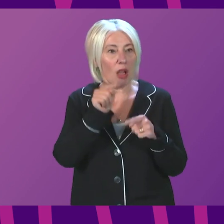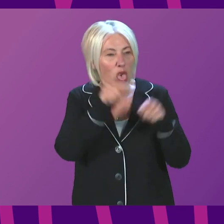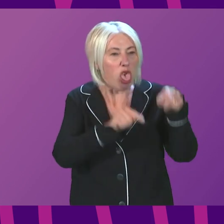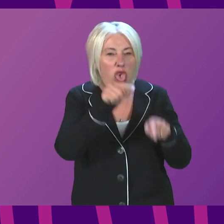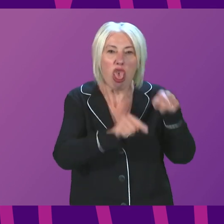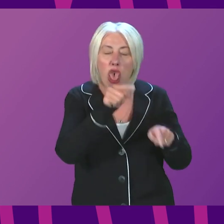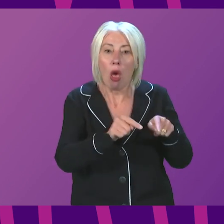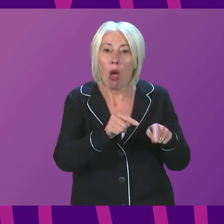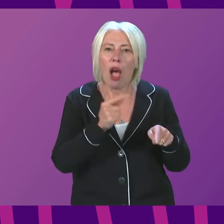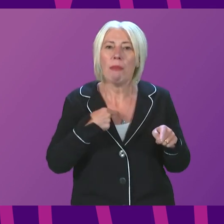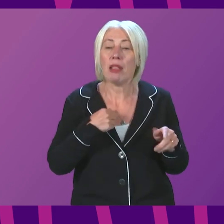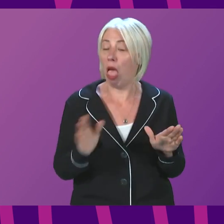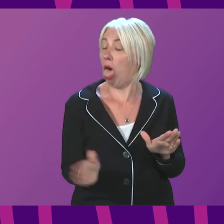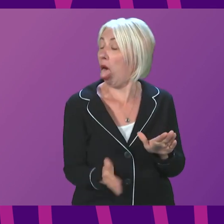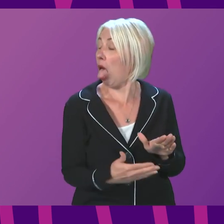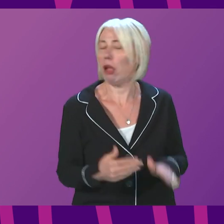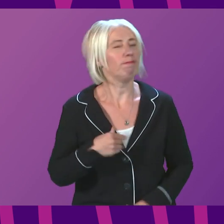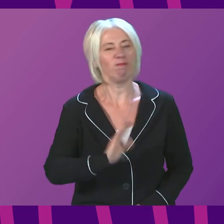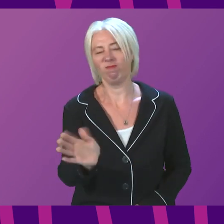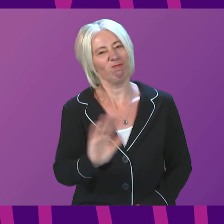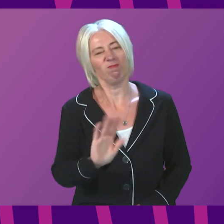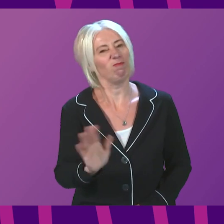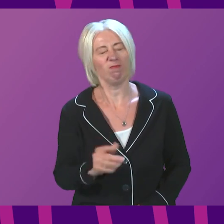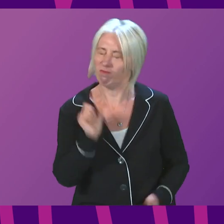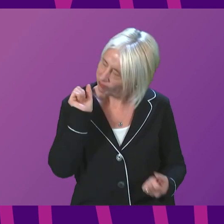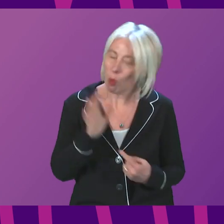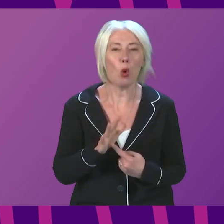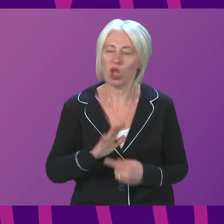It is really important that we all face up to this.